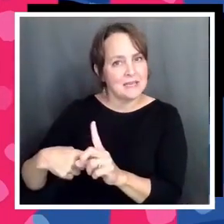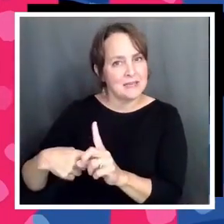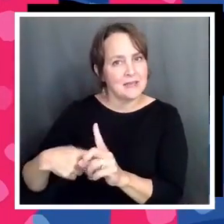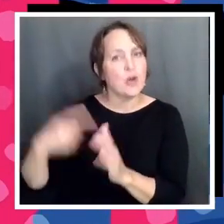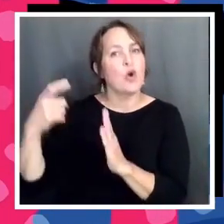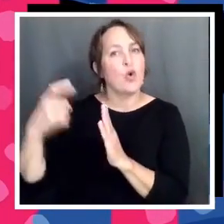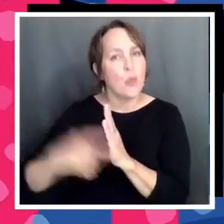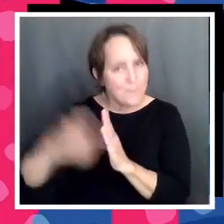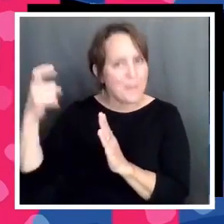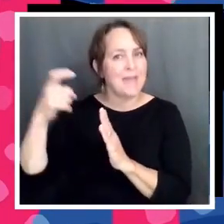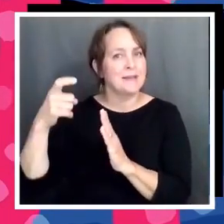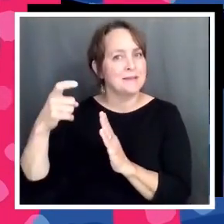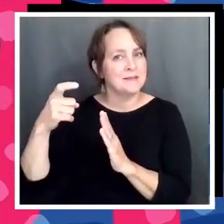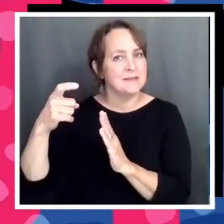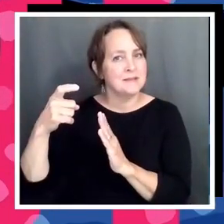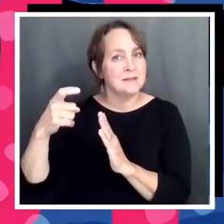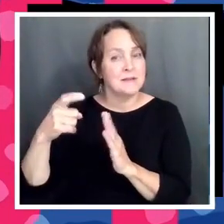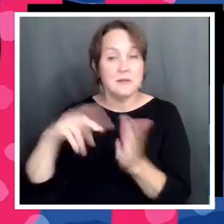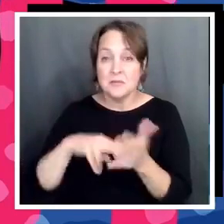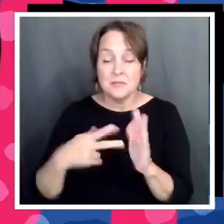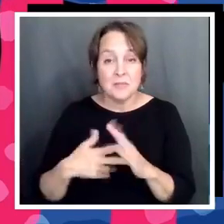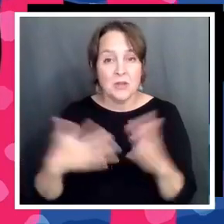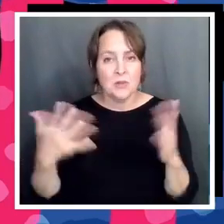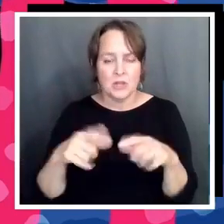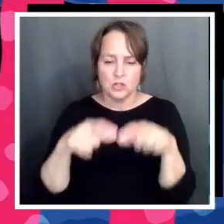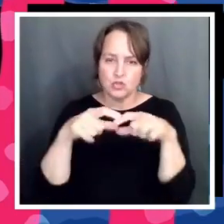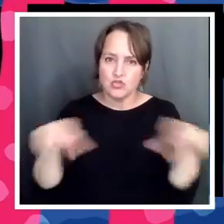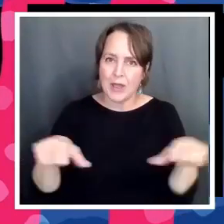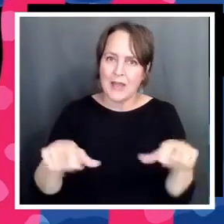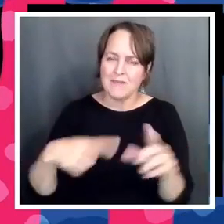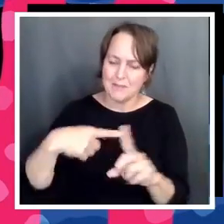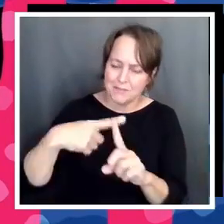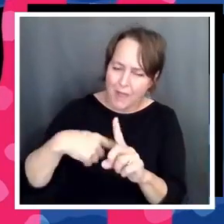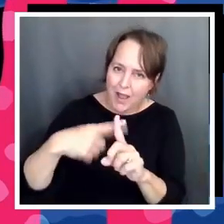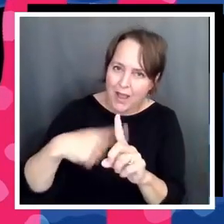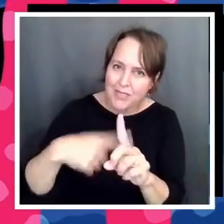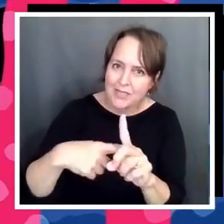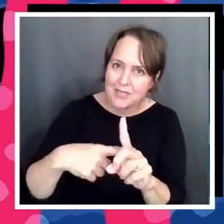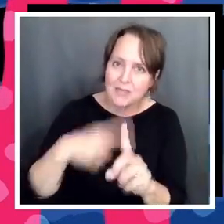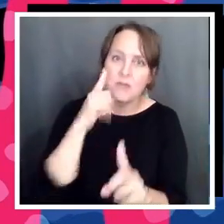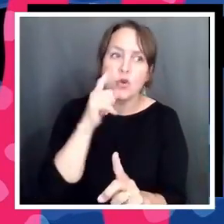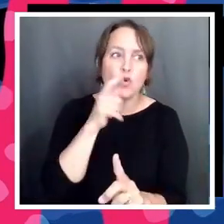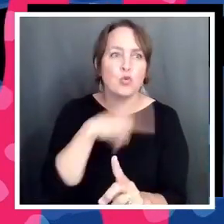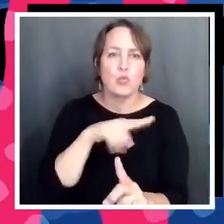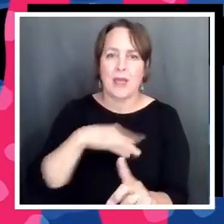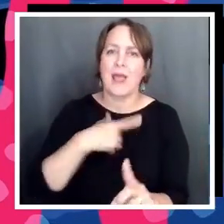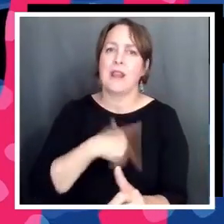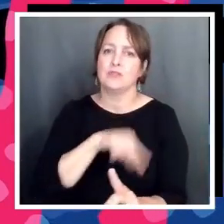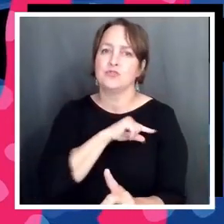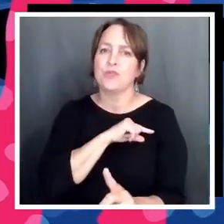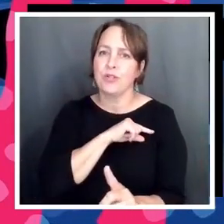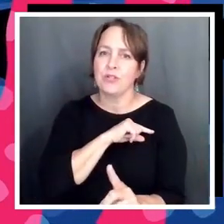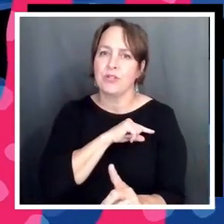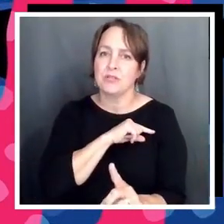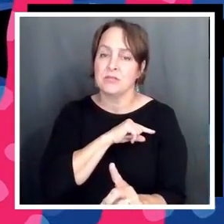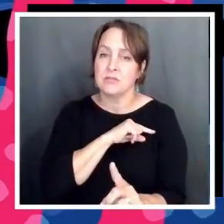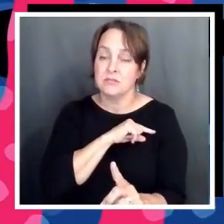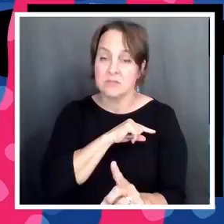FAMILIES CAN GET THE MONEY